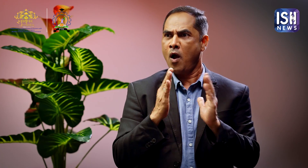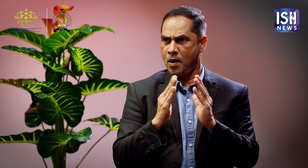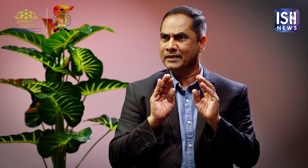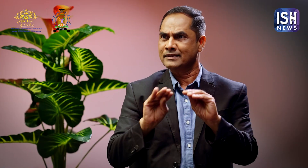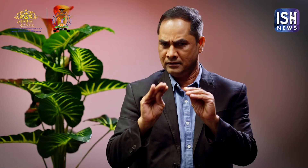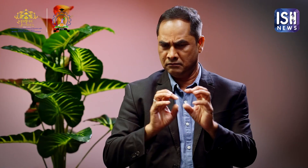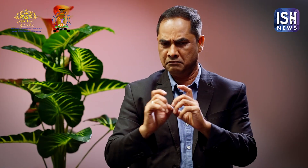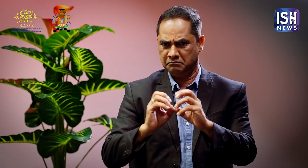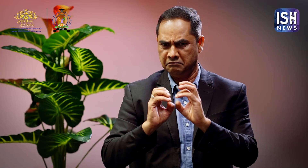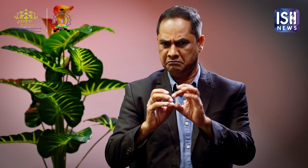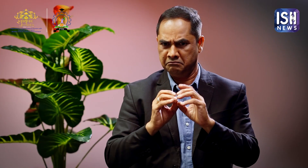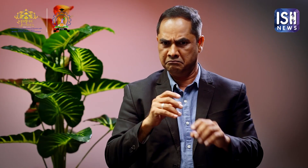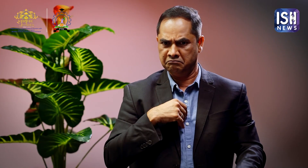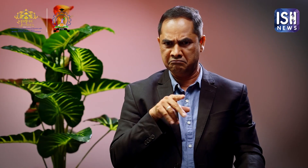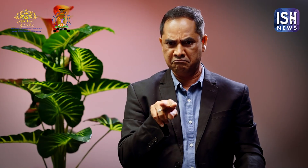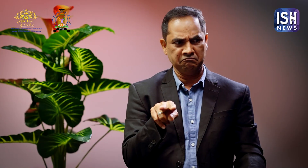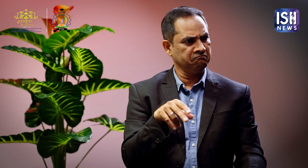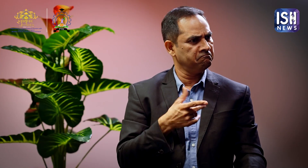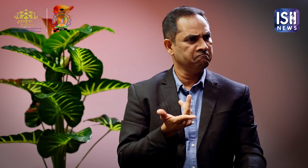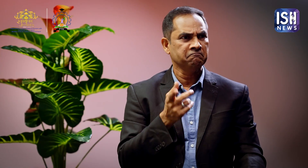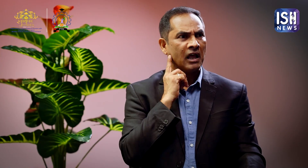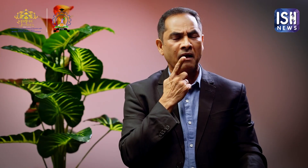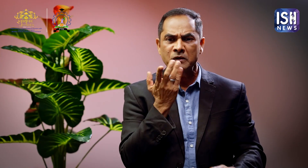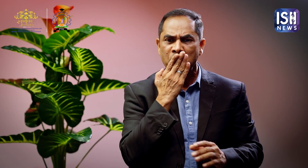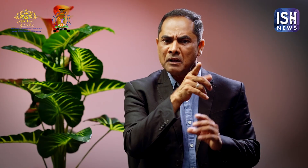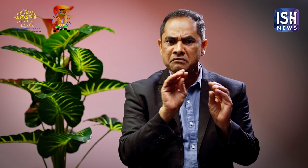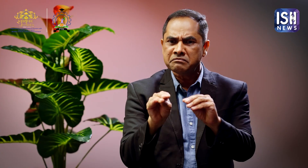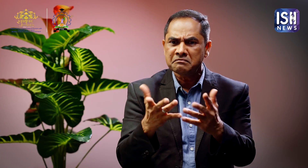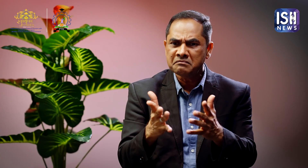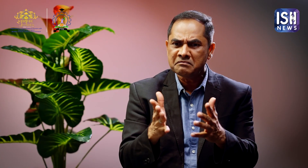Although I tried to teach him at home, it became clear that his Deaf school was not providing adequate instruction.